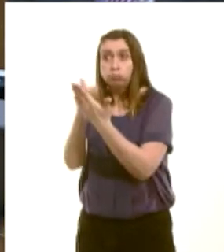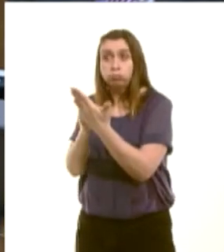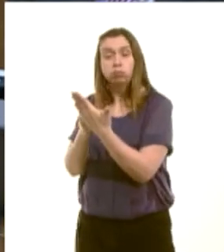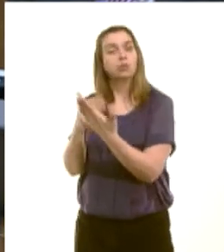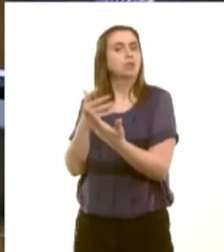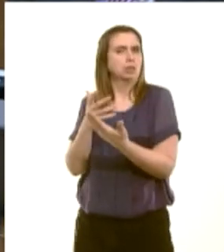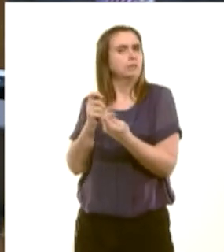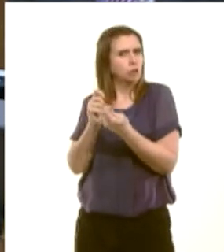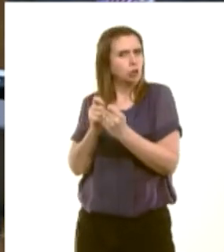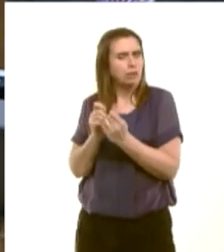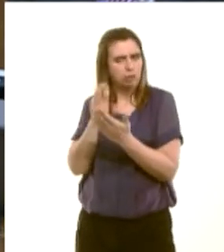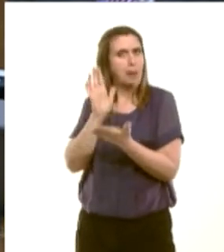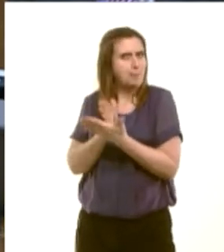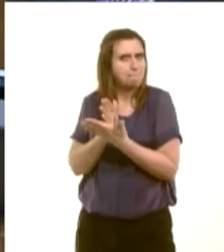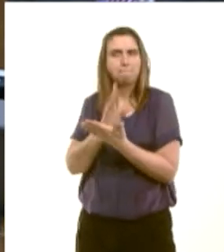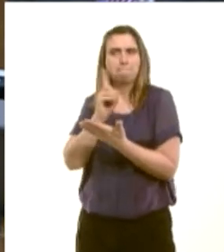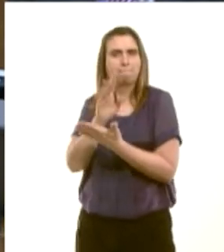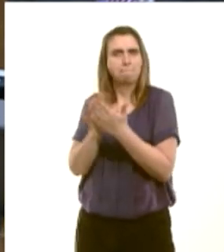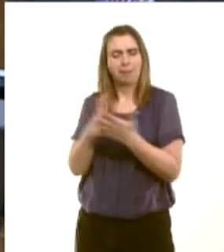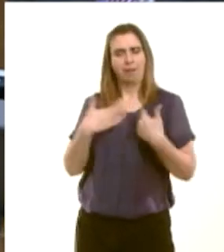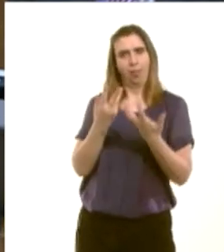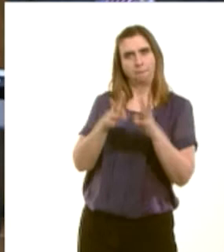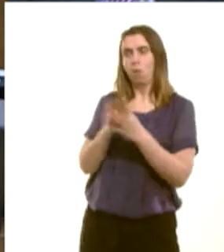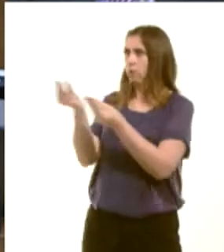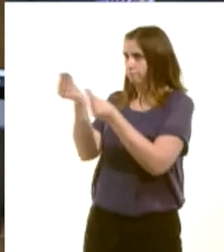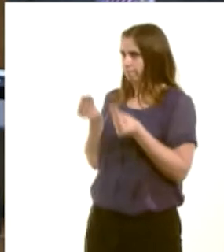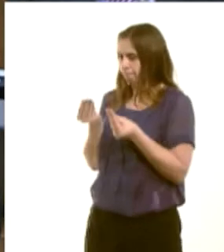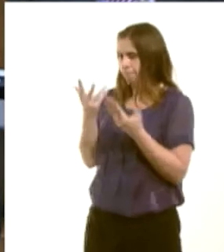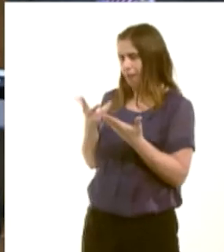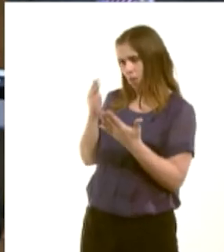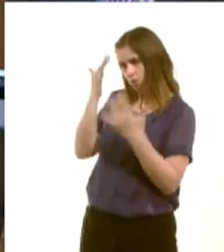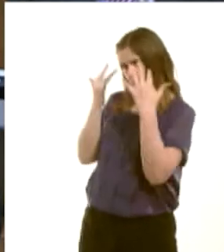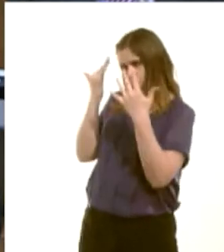Itís a matter now for the health board to assess the alternatives that theyíve put